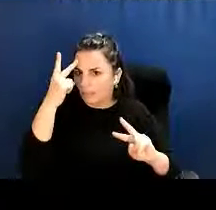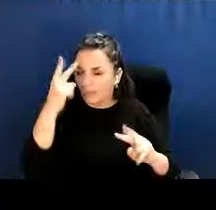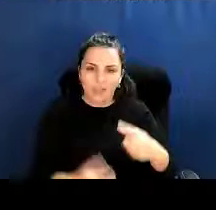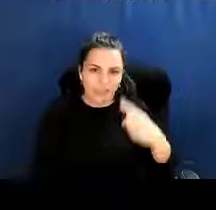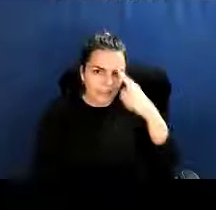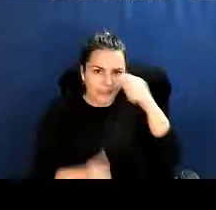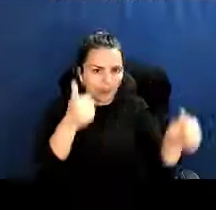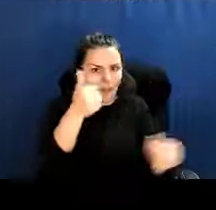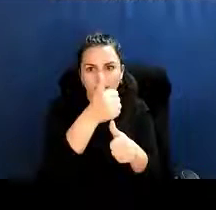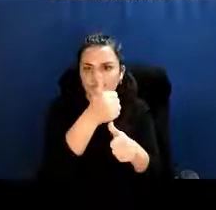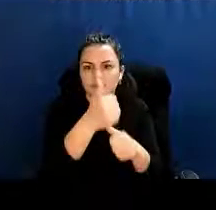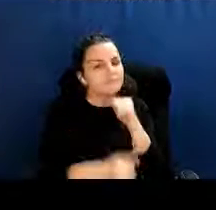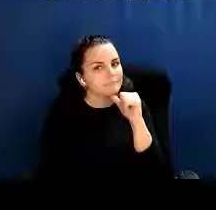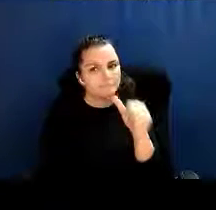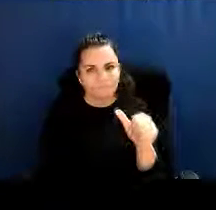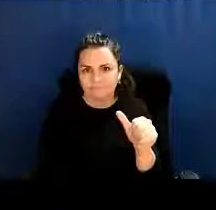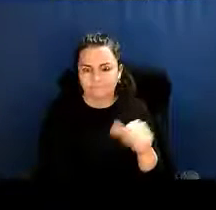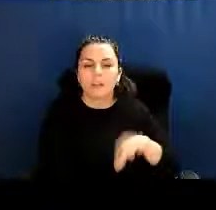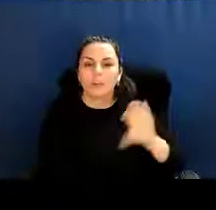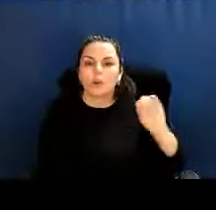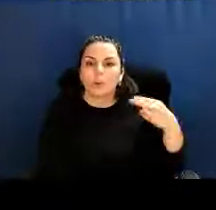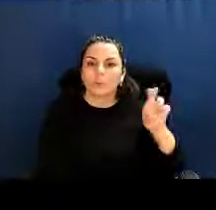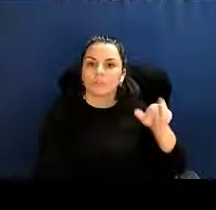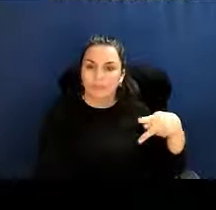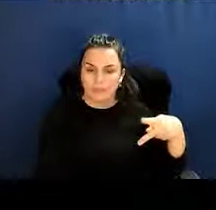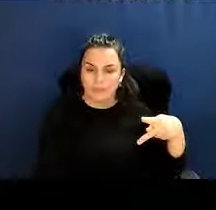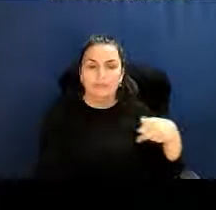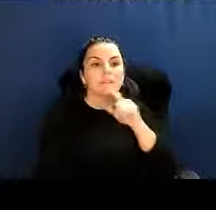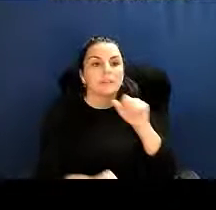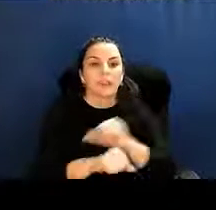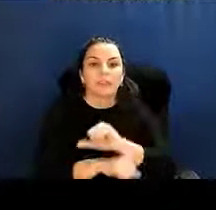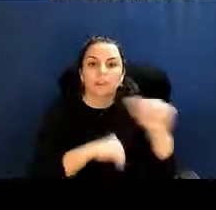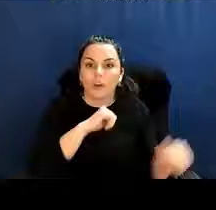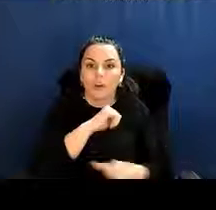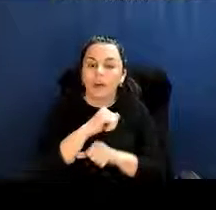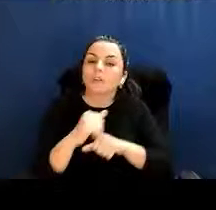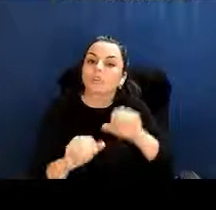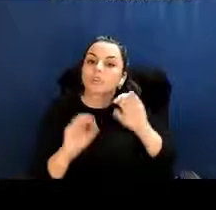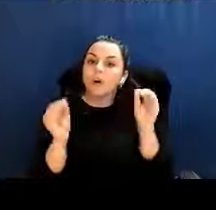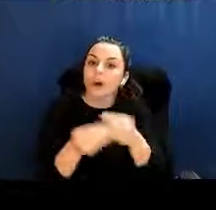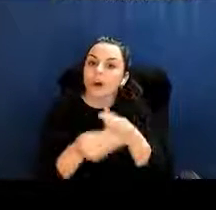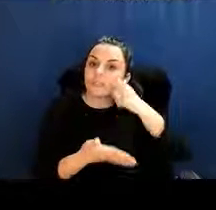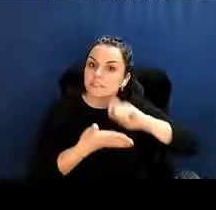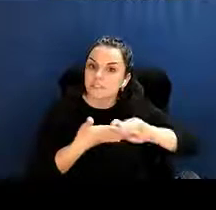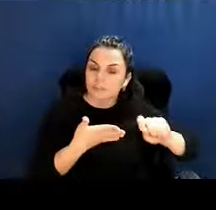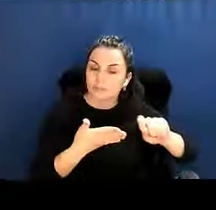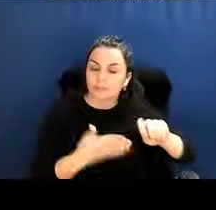So OHRP actually comes under the Office of the Secretary in the Department of Health and Human Services.